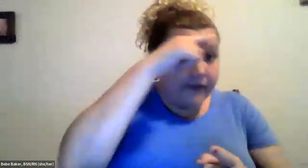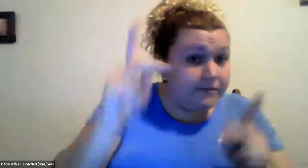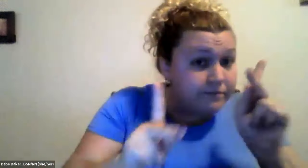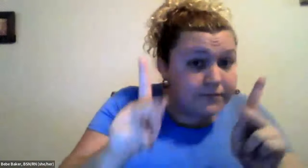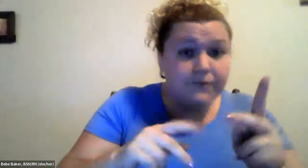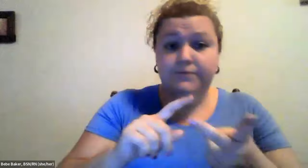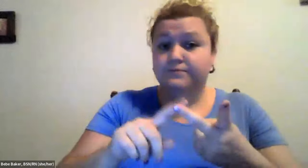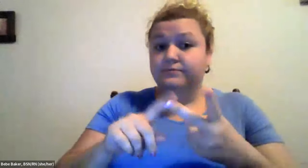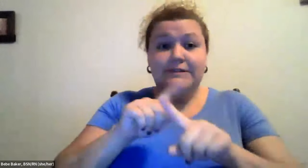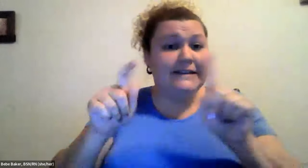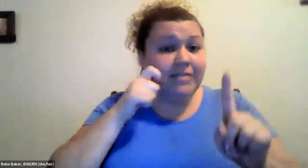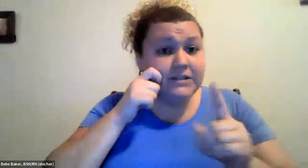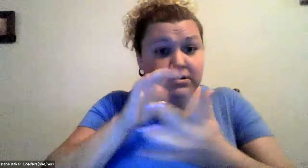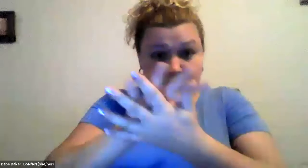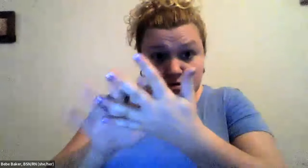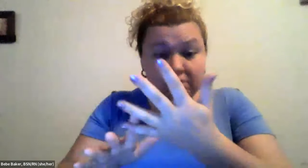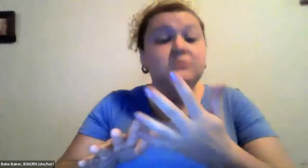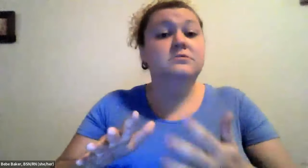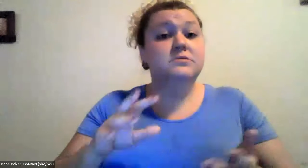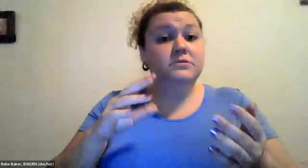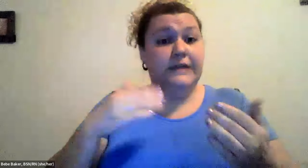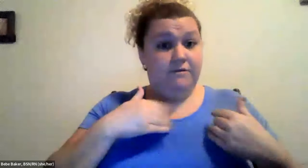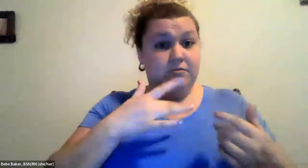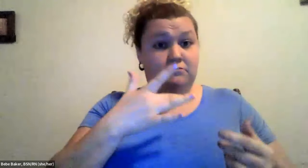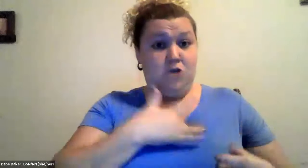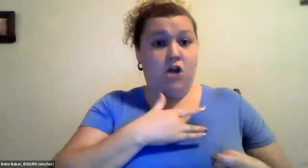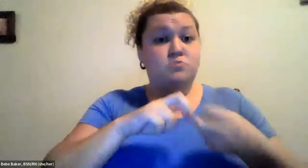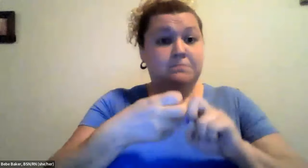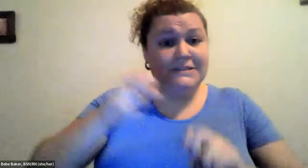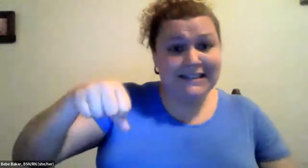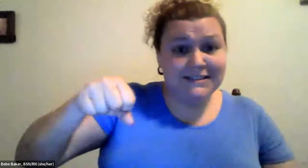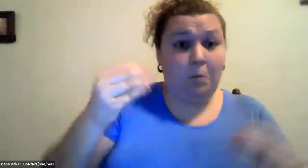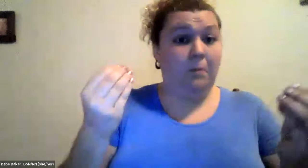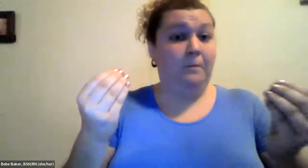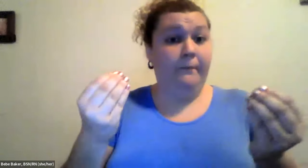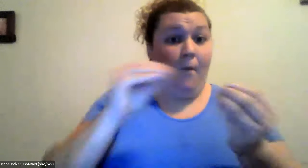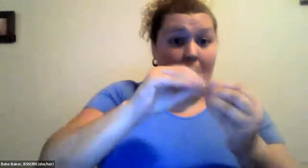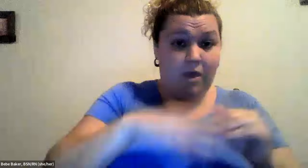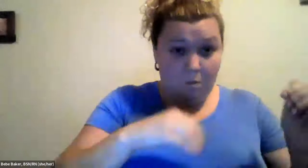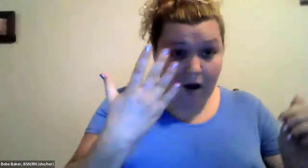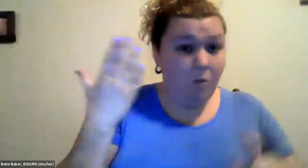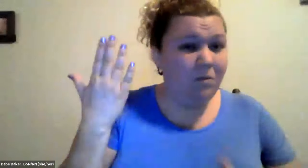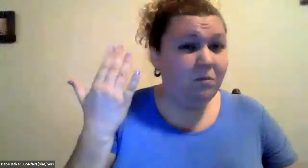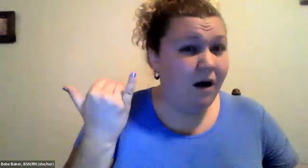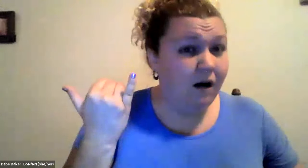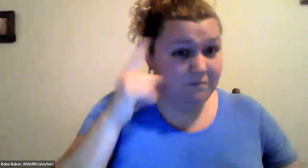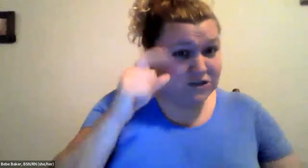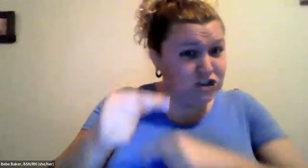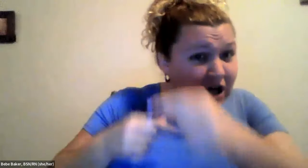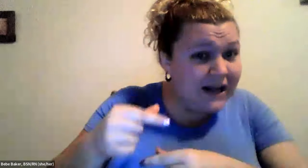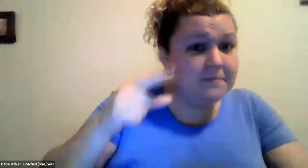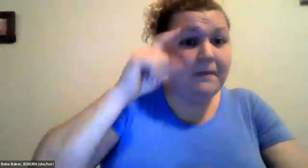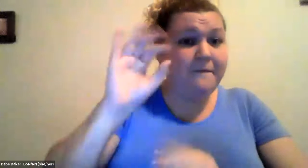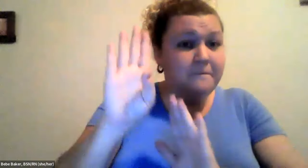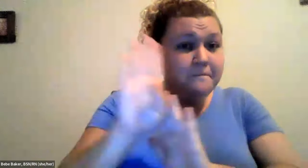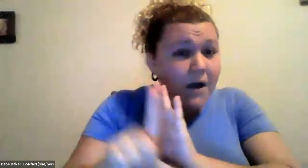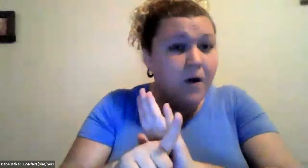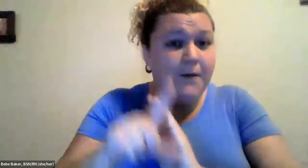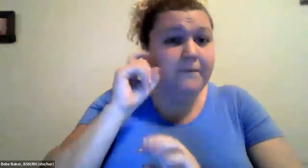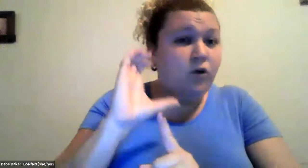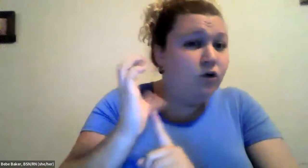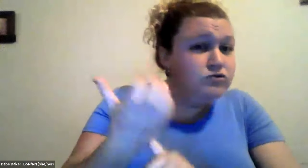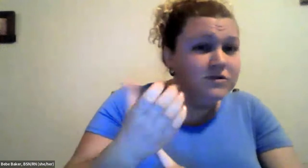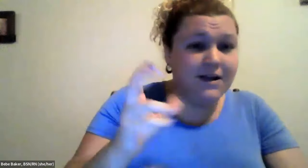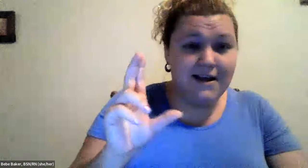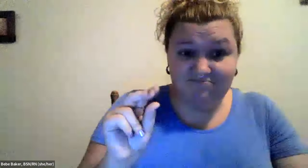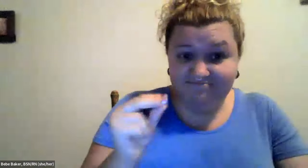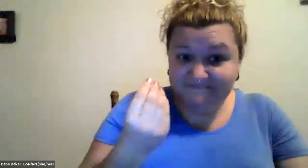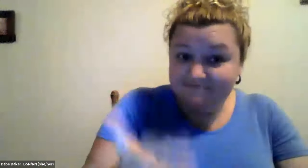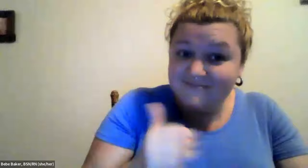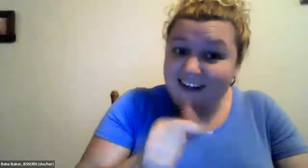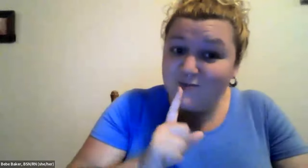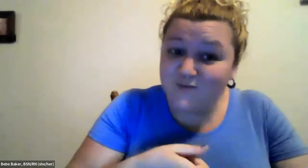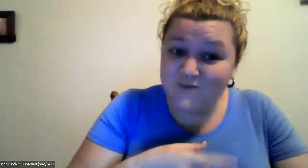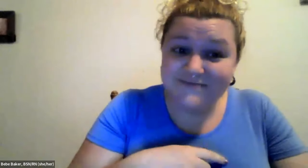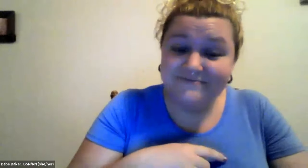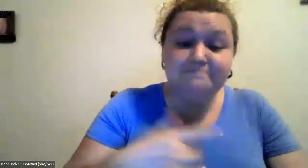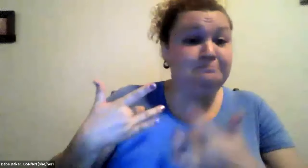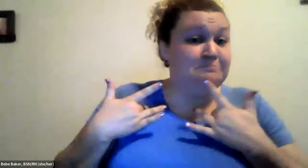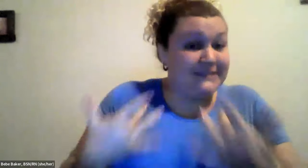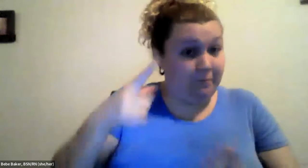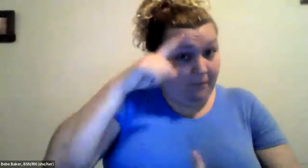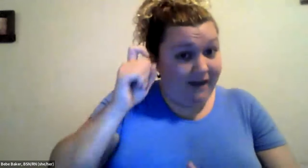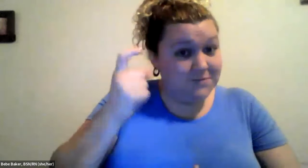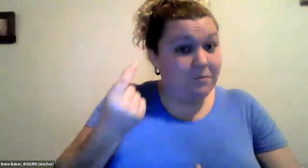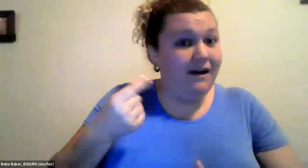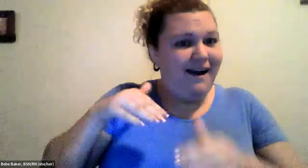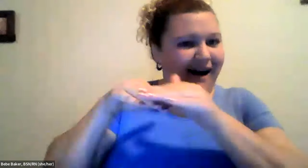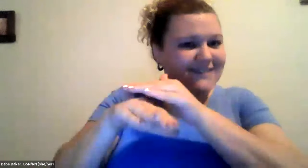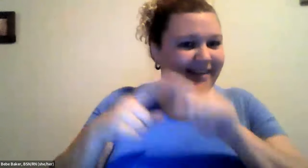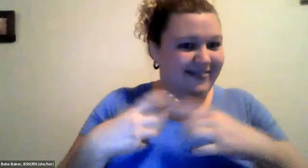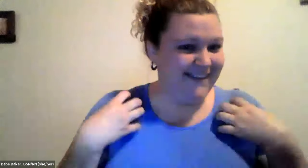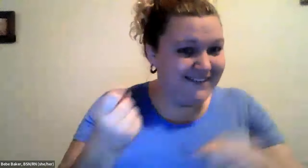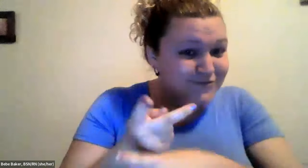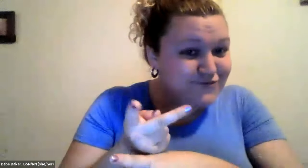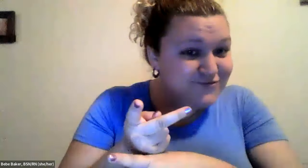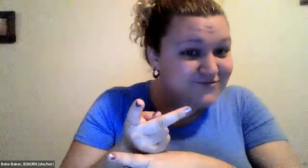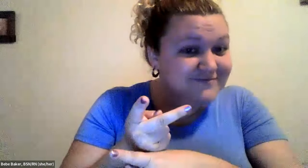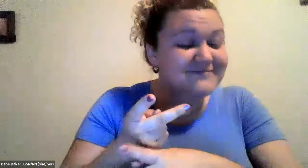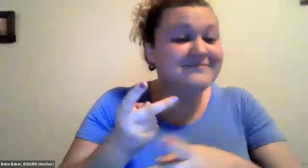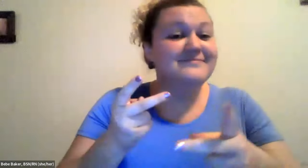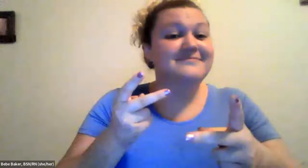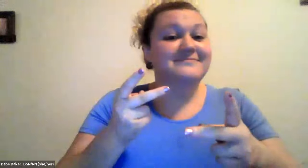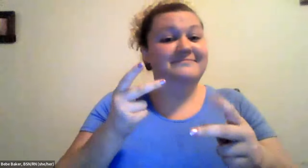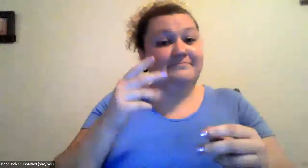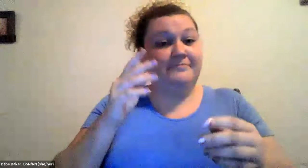Cristine Saunders: might be able to explain a little bit better people who are black or of different race can have heart issues more than people Caucasian background, but it's not because of genetics or culture it's because of access to healthcare.